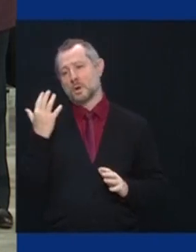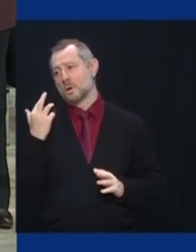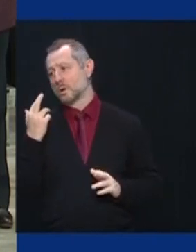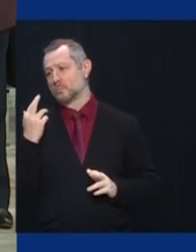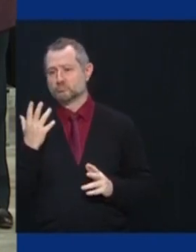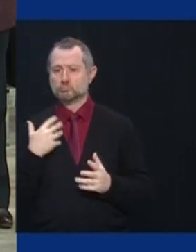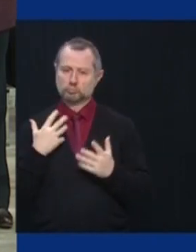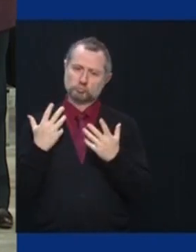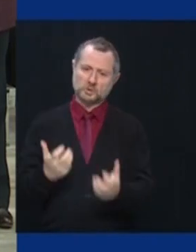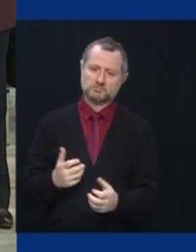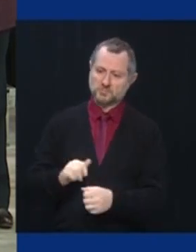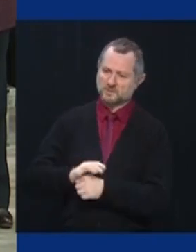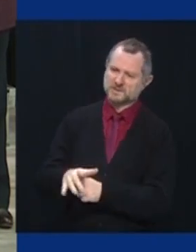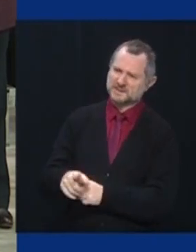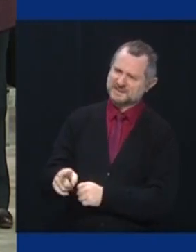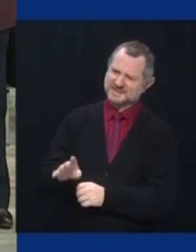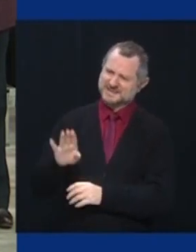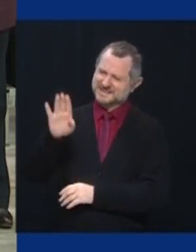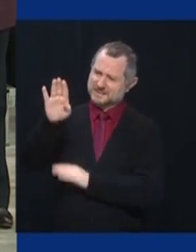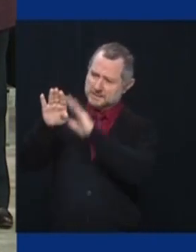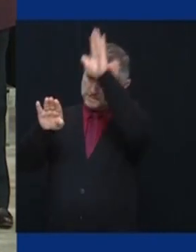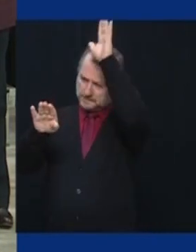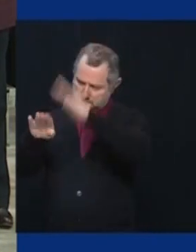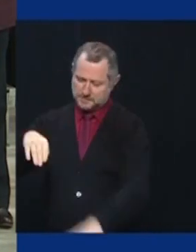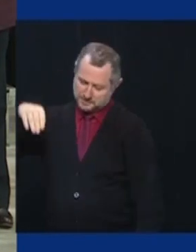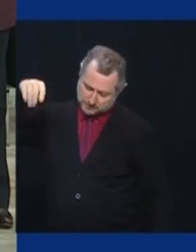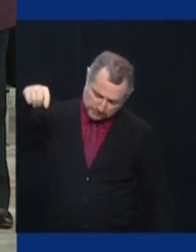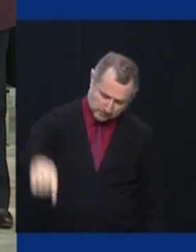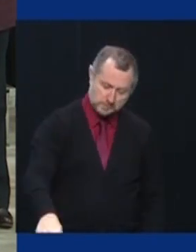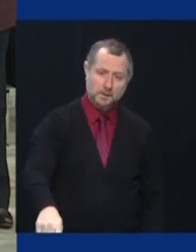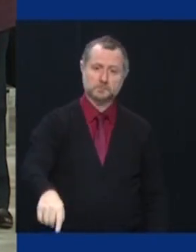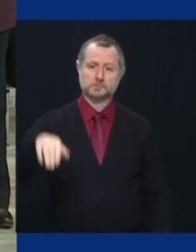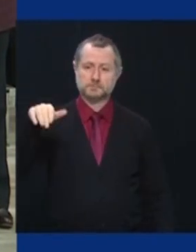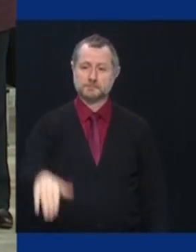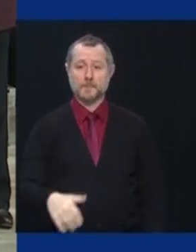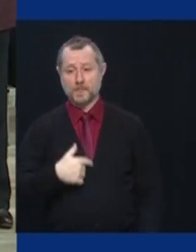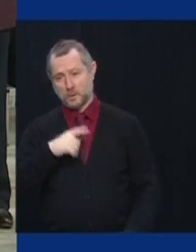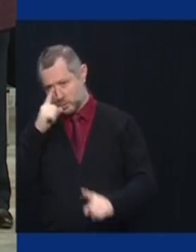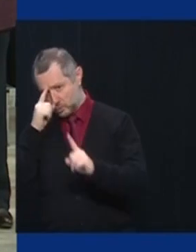SO THE VACCINE PLAYS A VERY IMPORTANT ROLE AS WE TRY TO